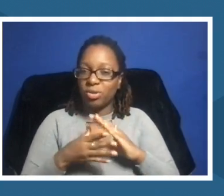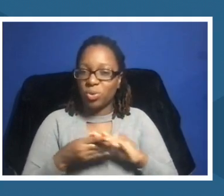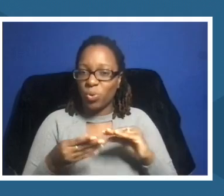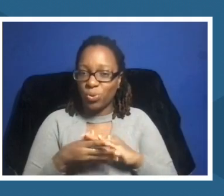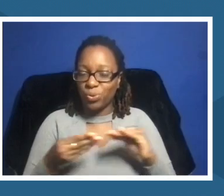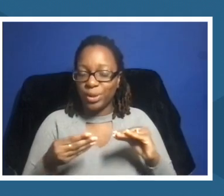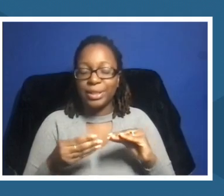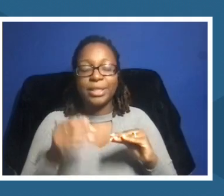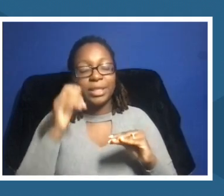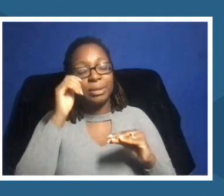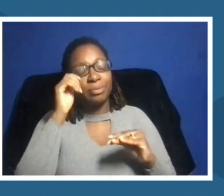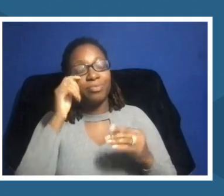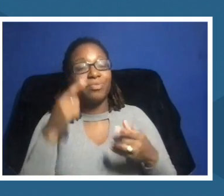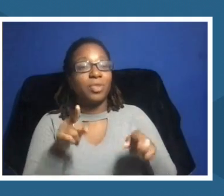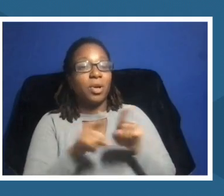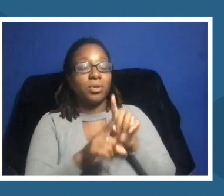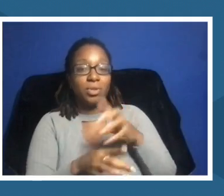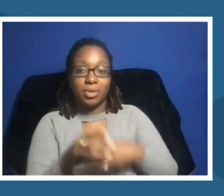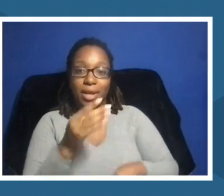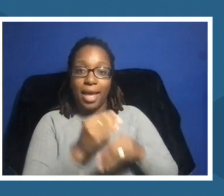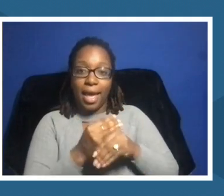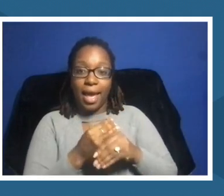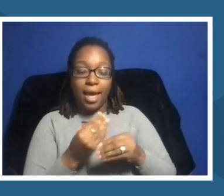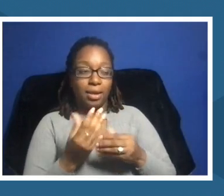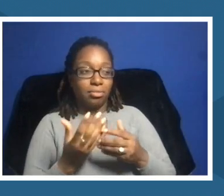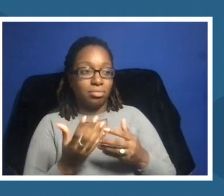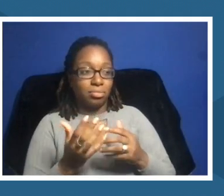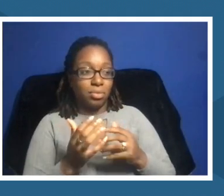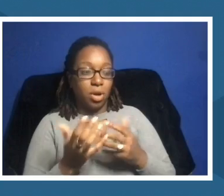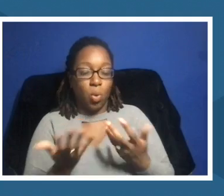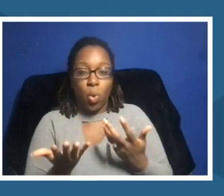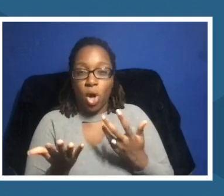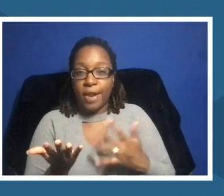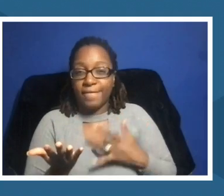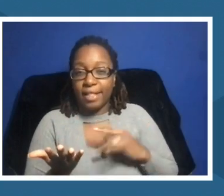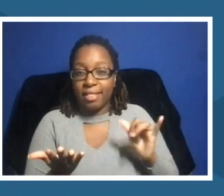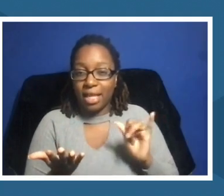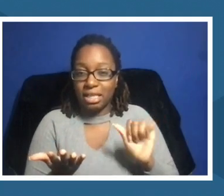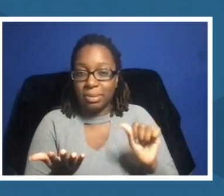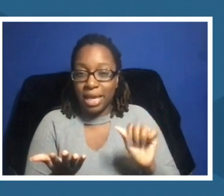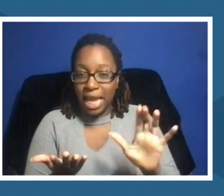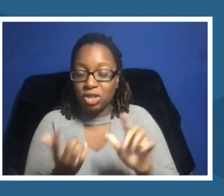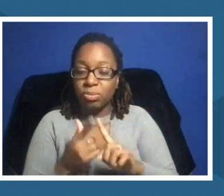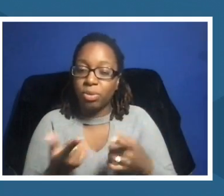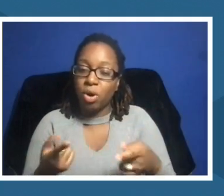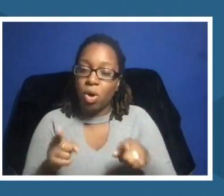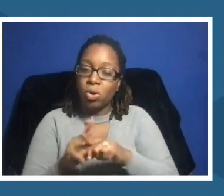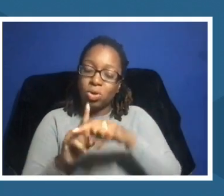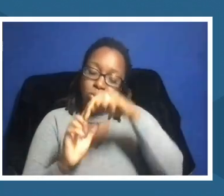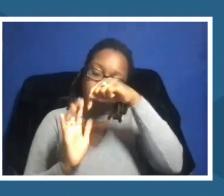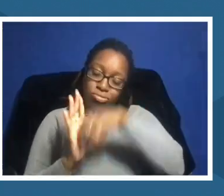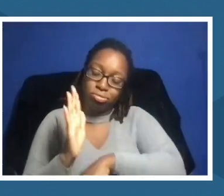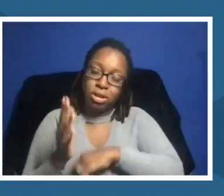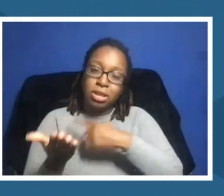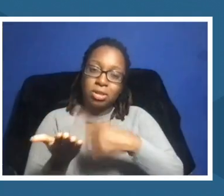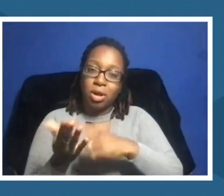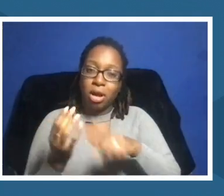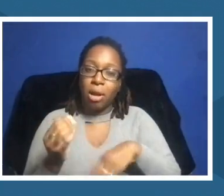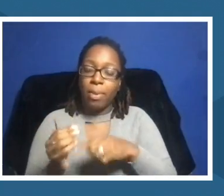asian while still retaining the essence of who they are and like the very unique uh